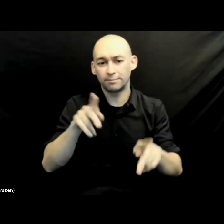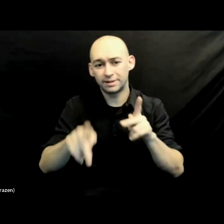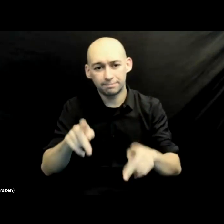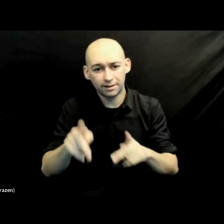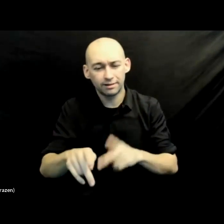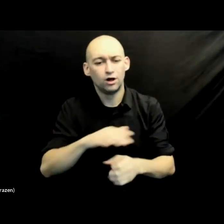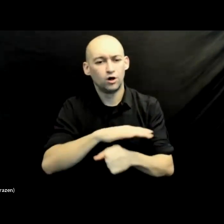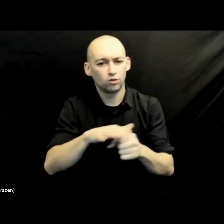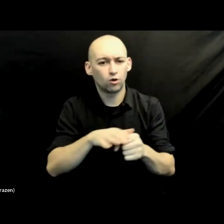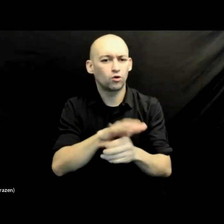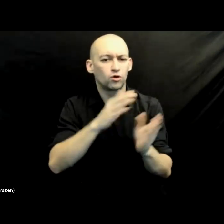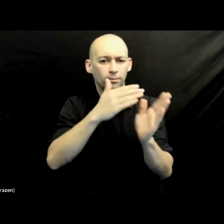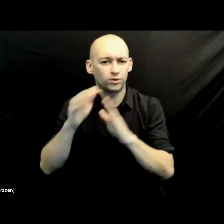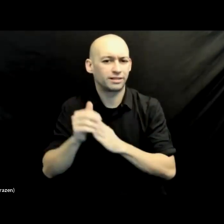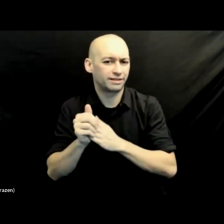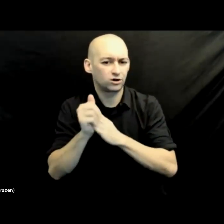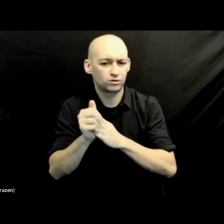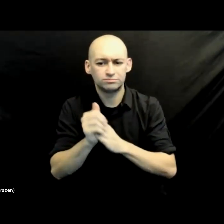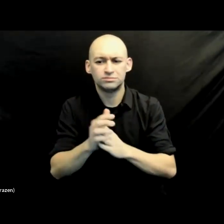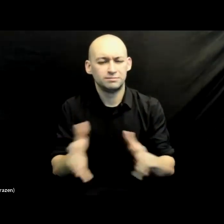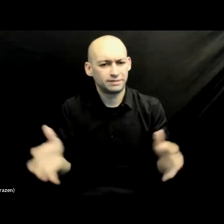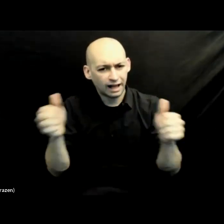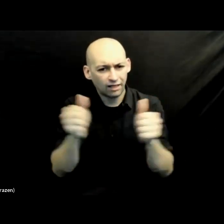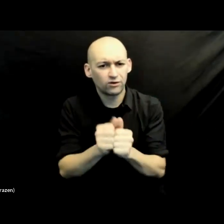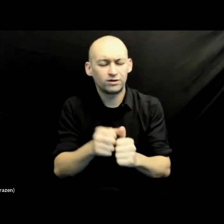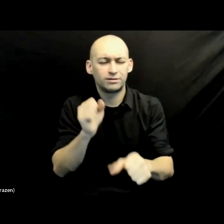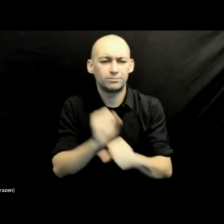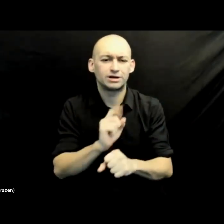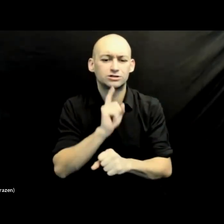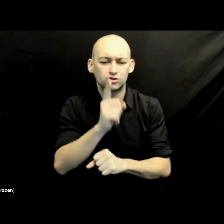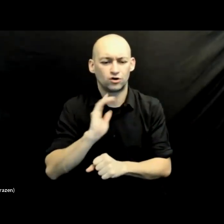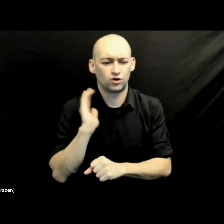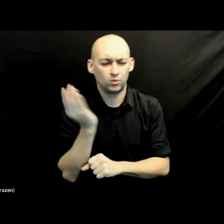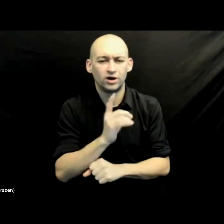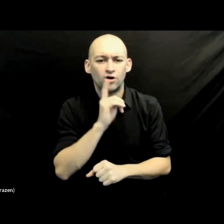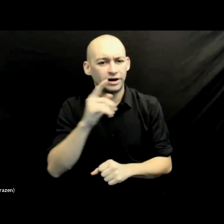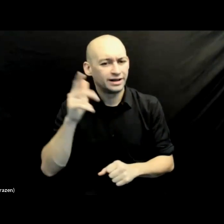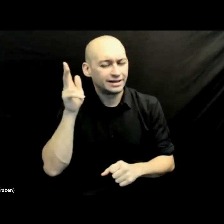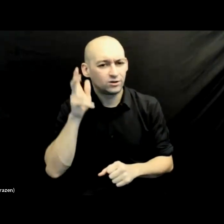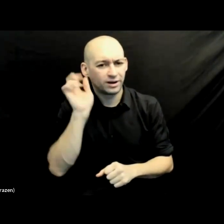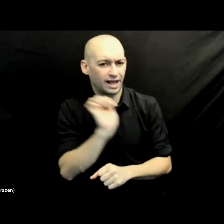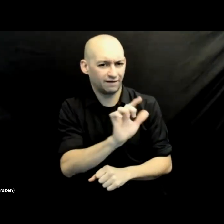leaders that have come together to make sure that we are hearing everyone across this great